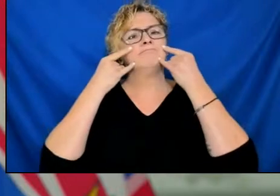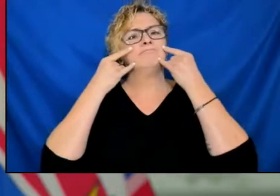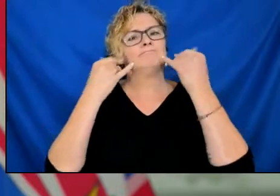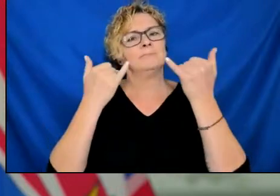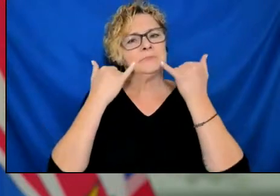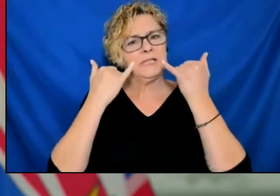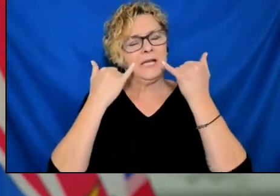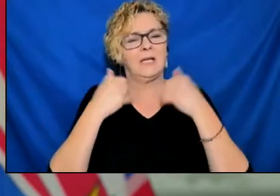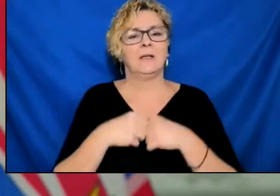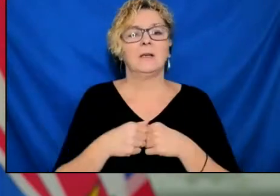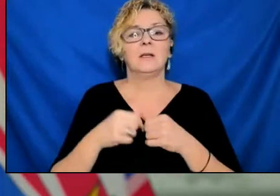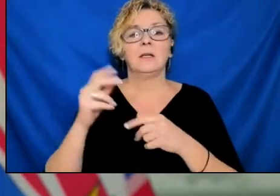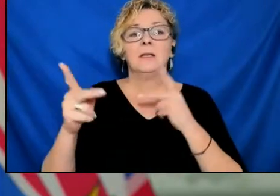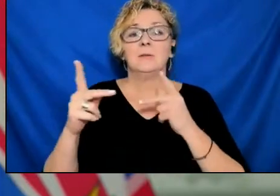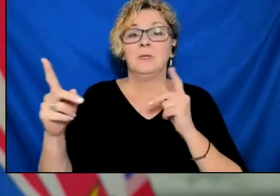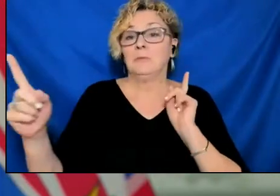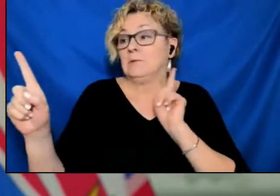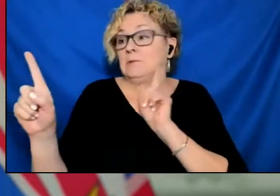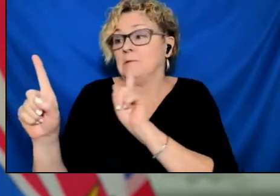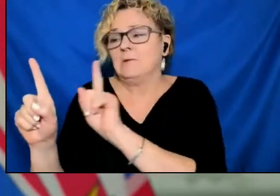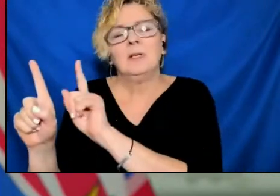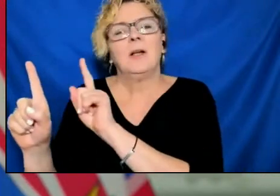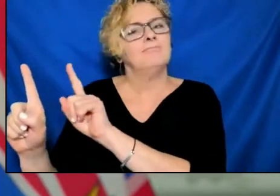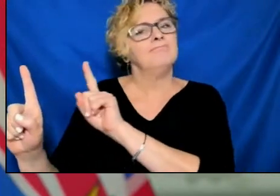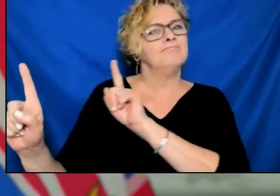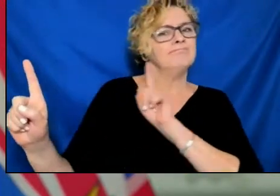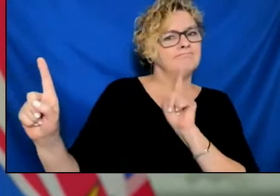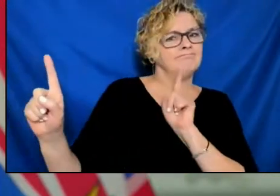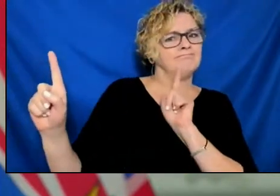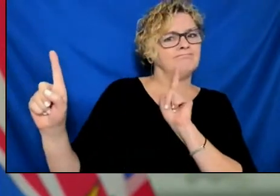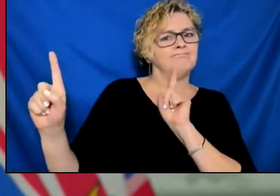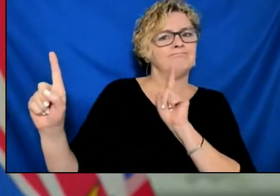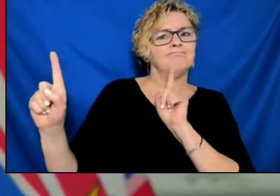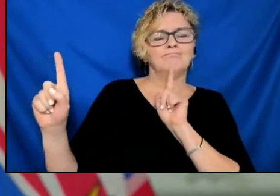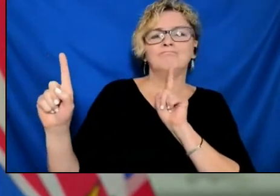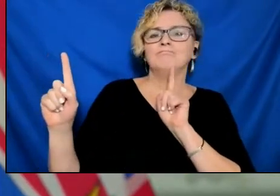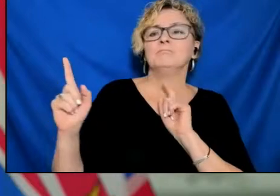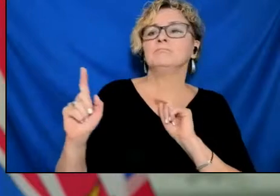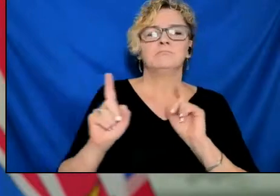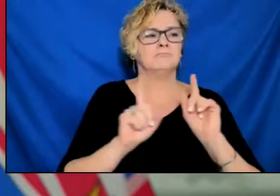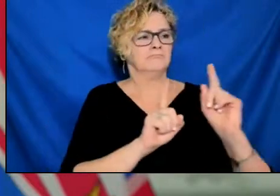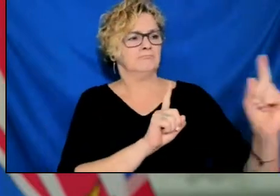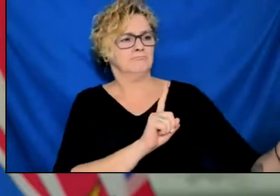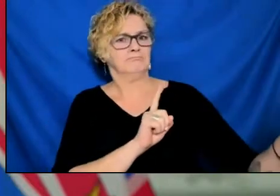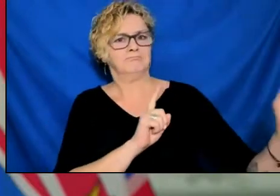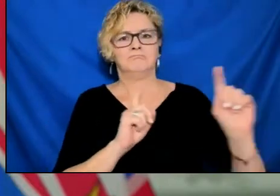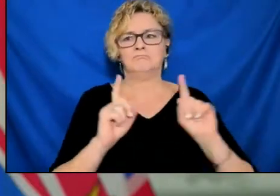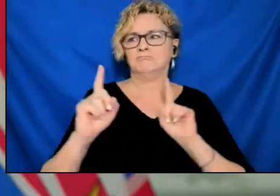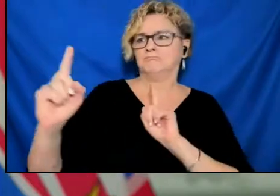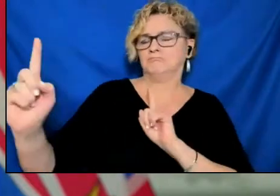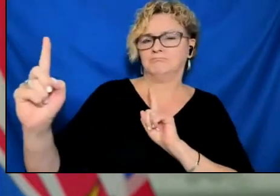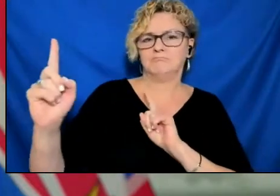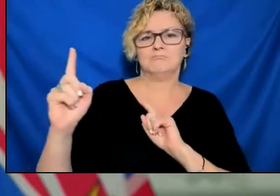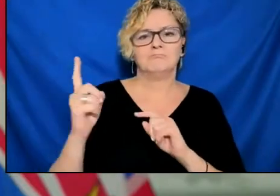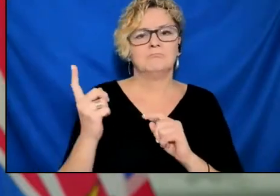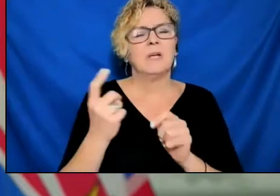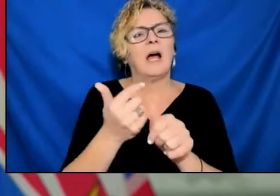your mask, giving people space. Those are things that we do to support each other right now.